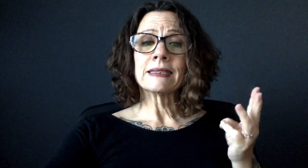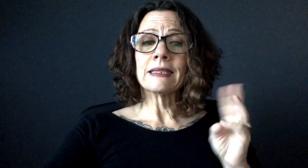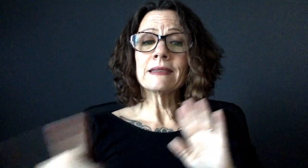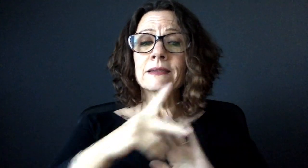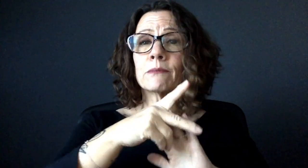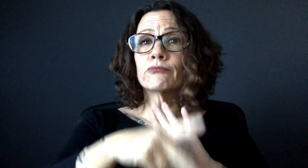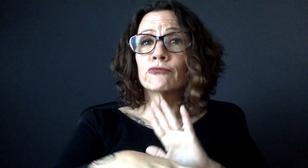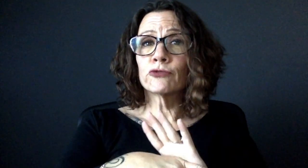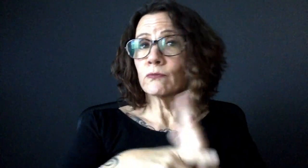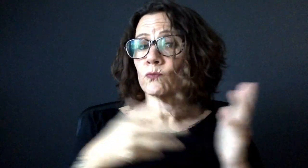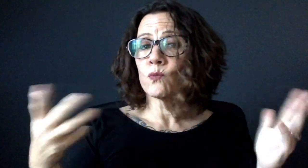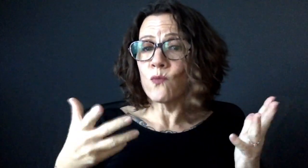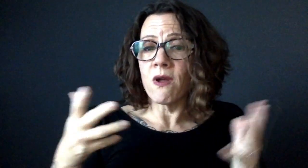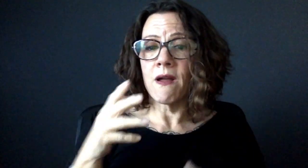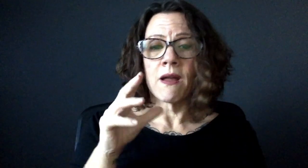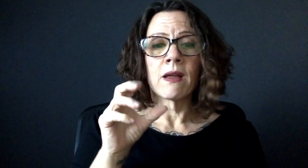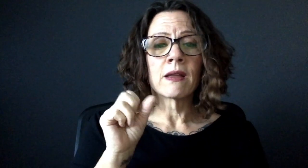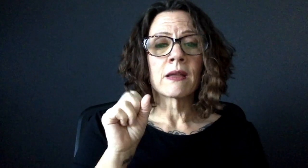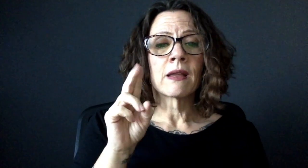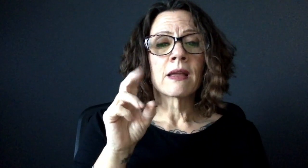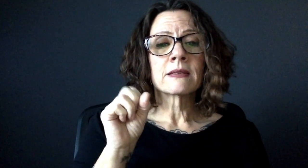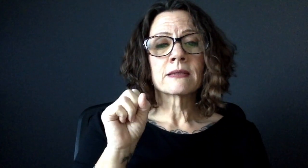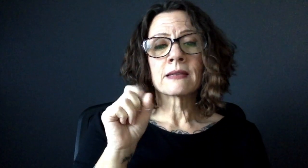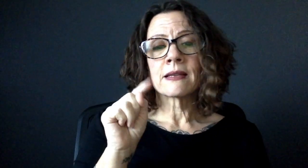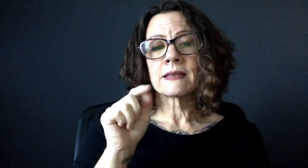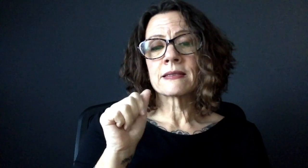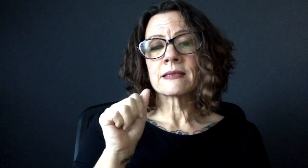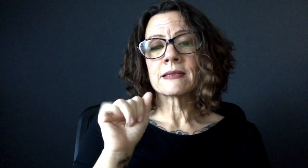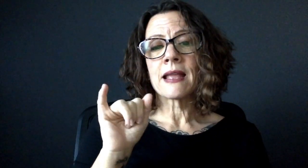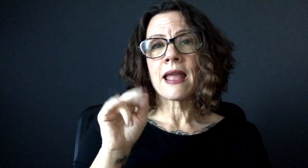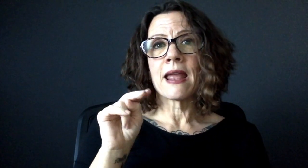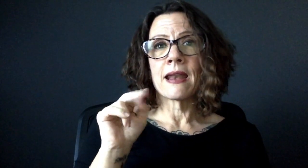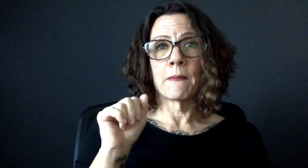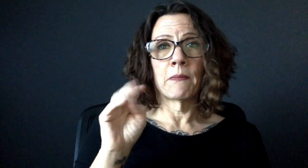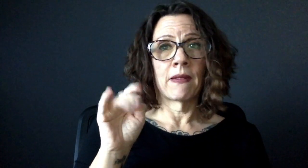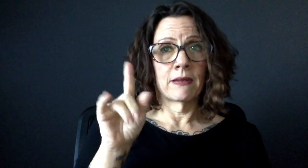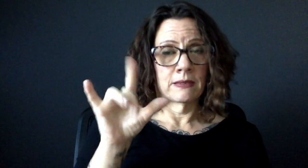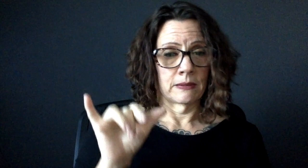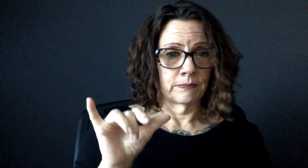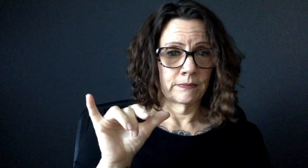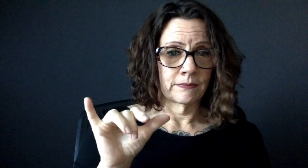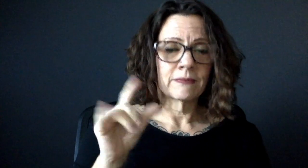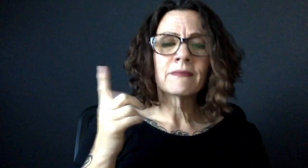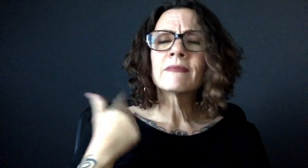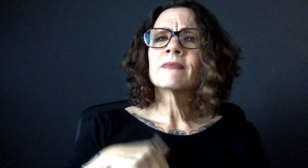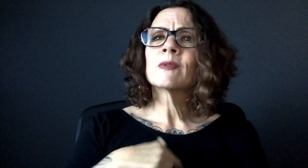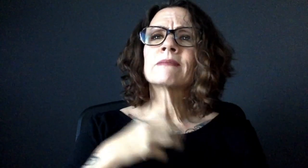Sixth is the cripped principle of Sustainability,